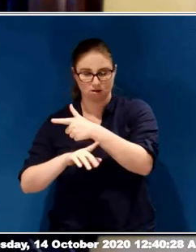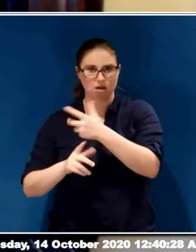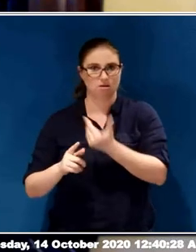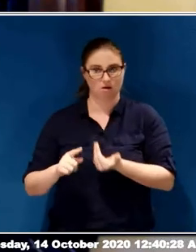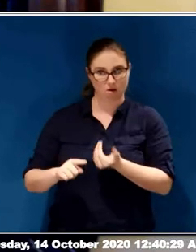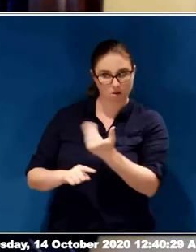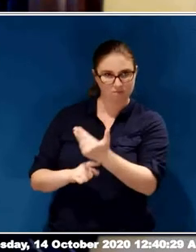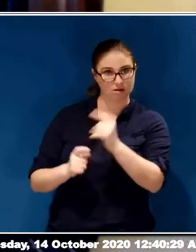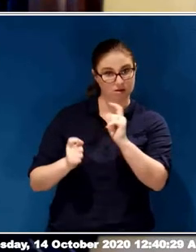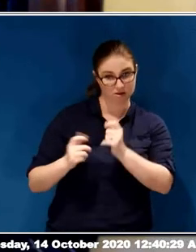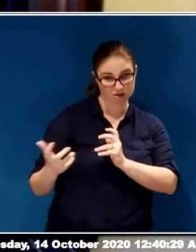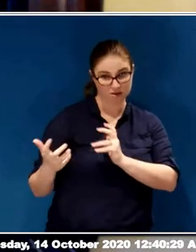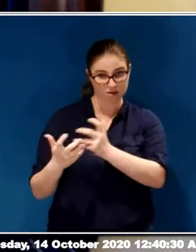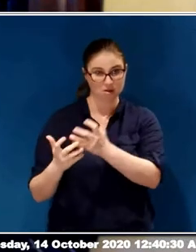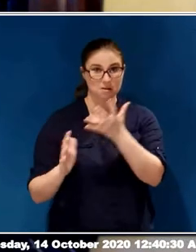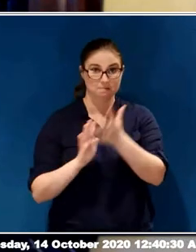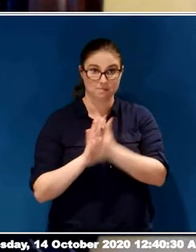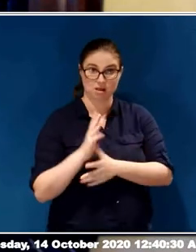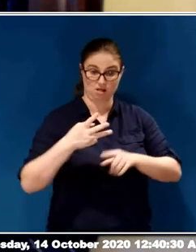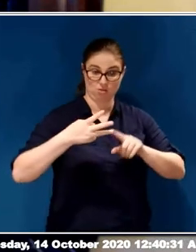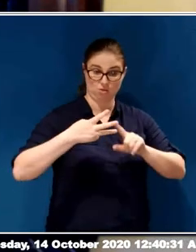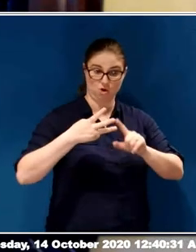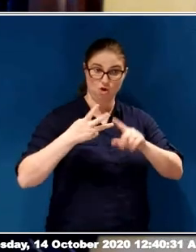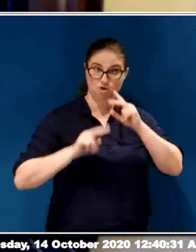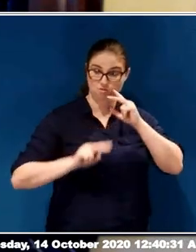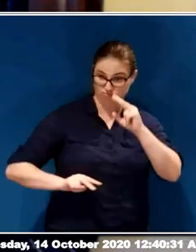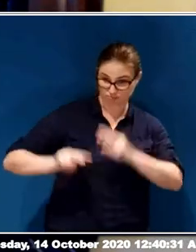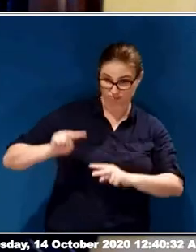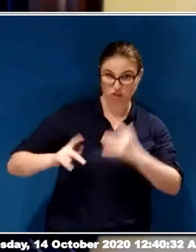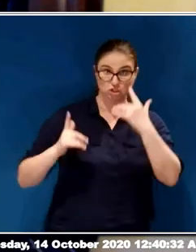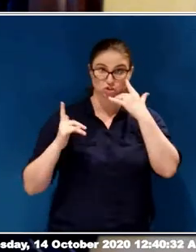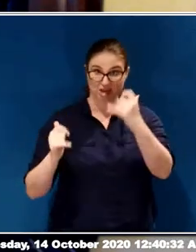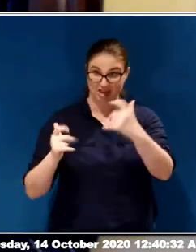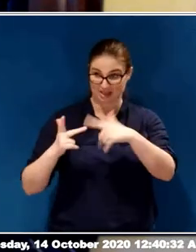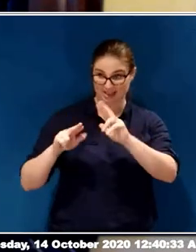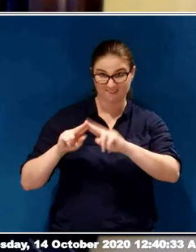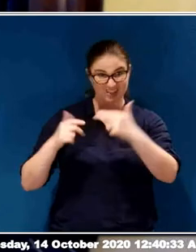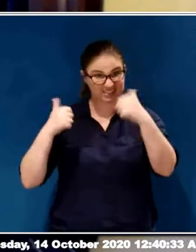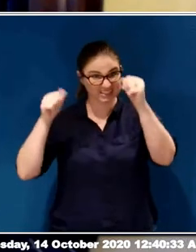students, is that what you mean? DR de BRUIN: That's correct, so did all teachers take that on-board?